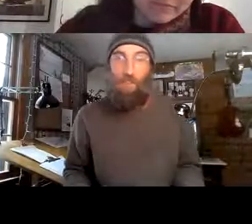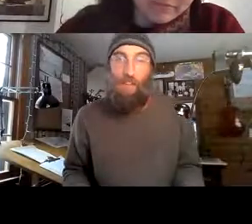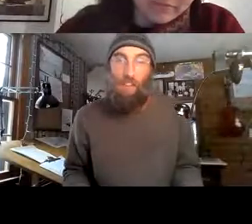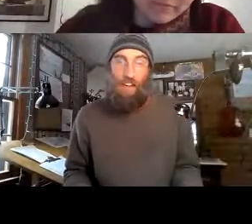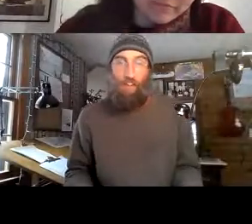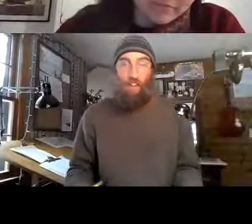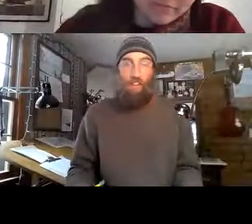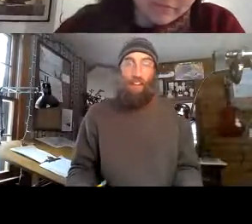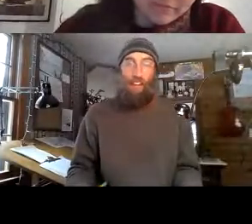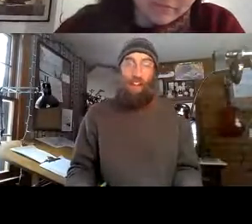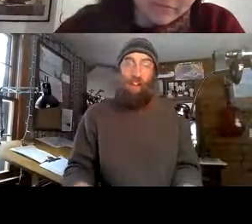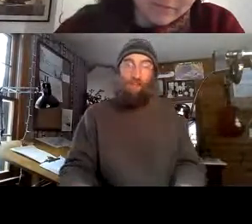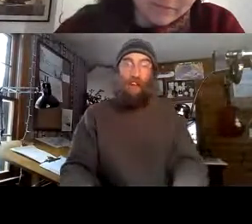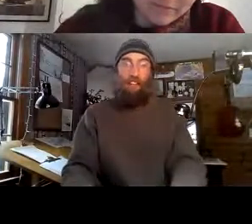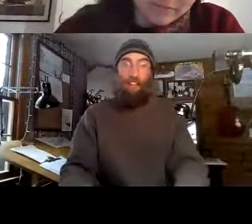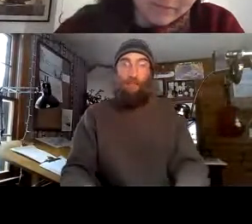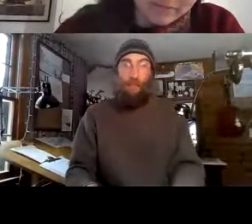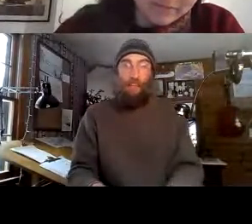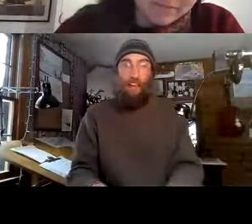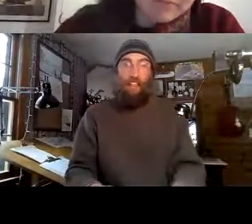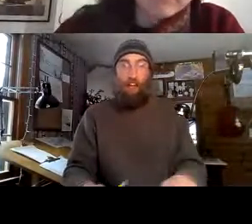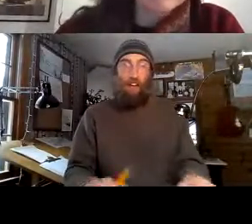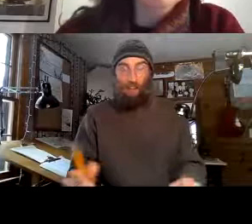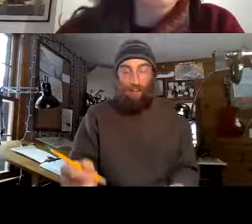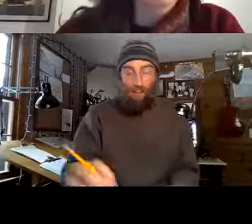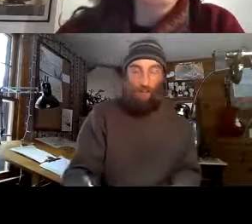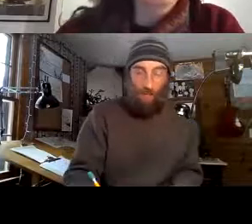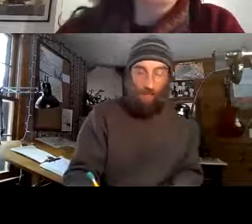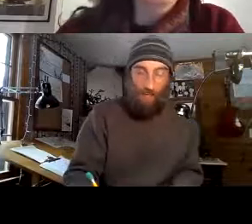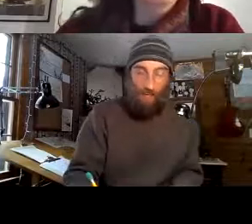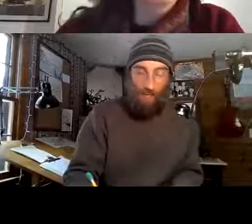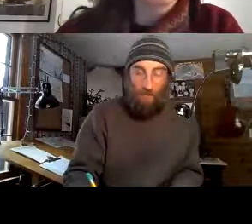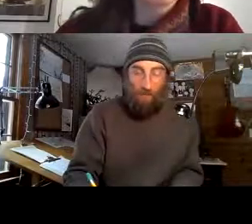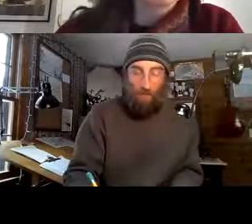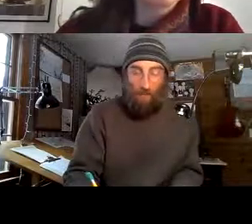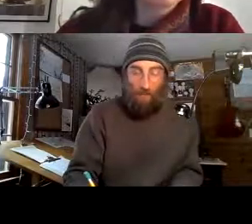do this kind of cartooning. In fact, these might be nine characters that all have something to say to each other!